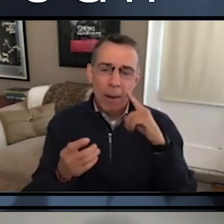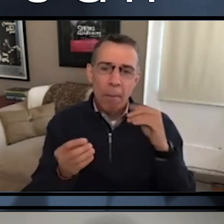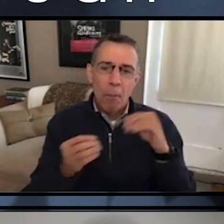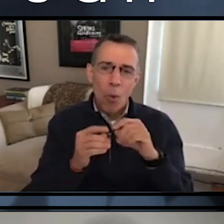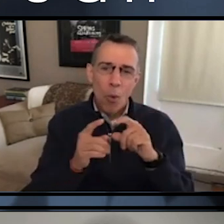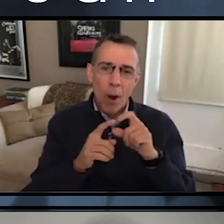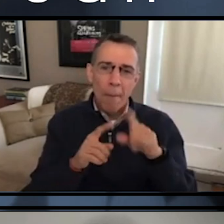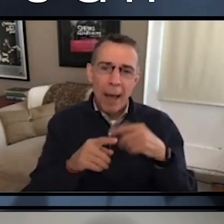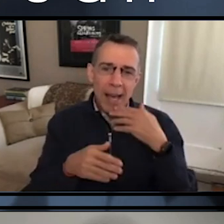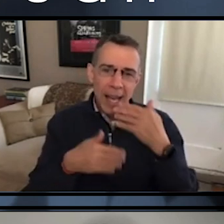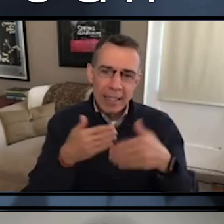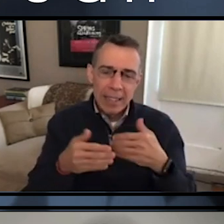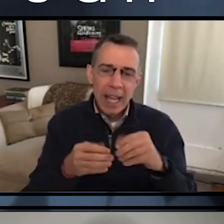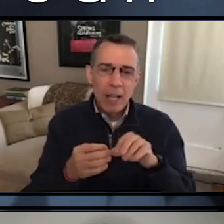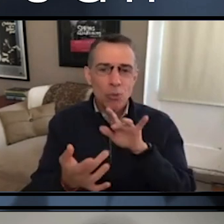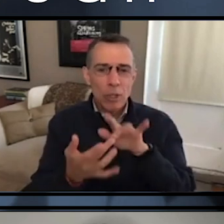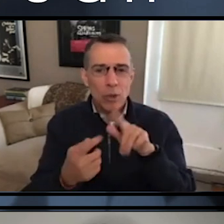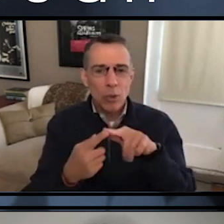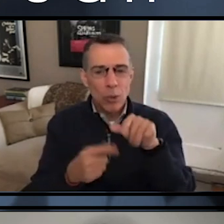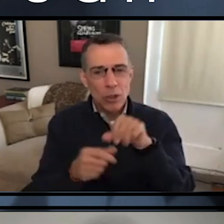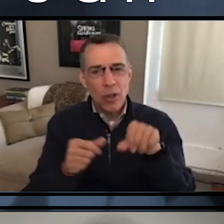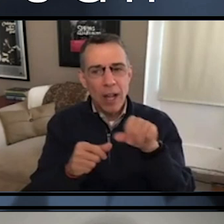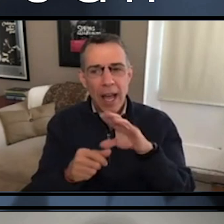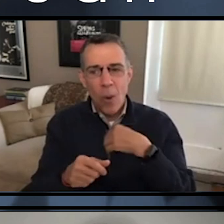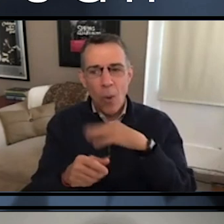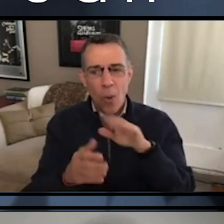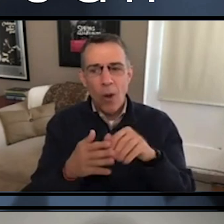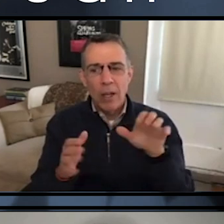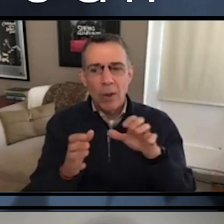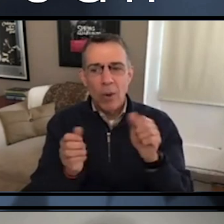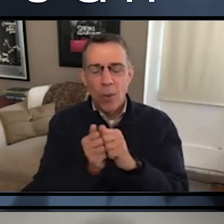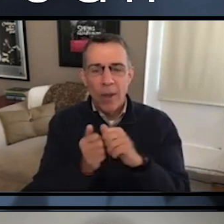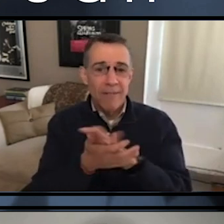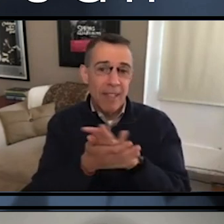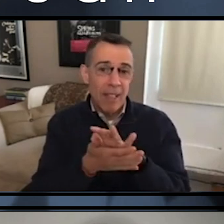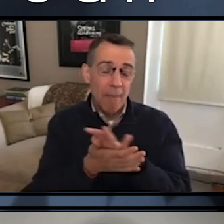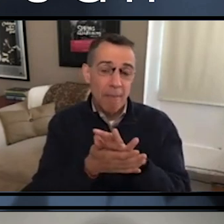kindness and reaching out to each other. And we can all do that with film. So I